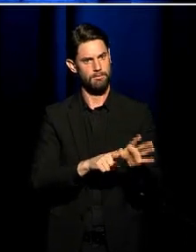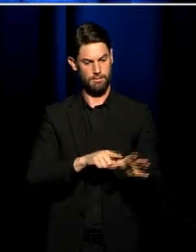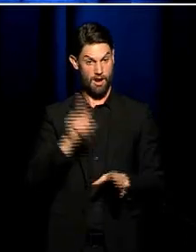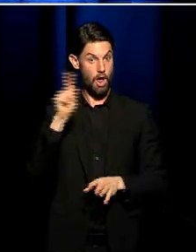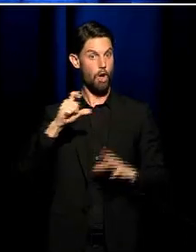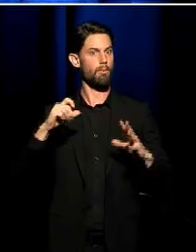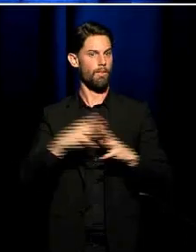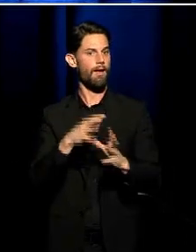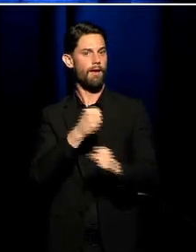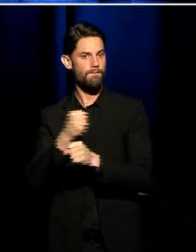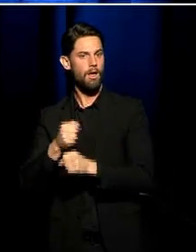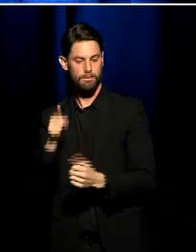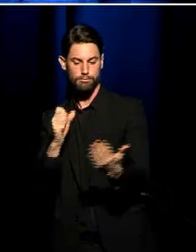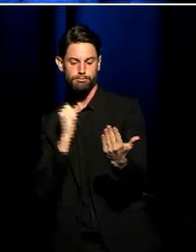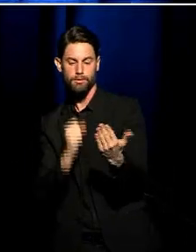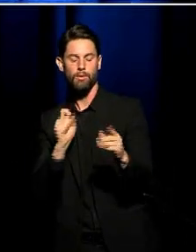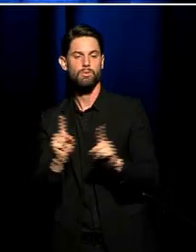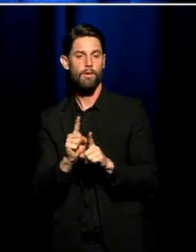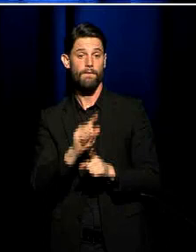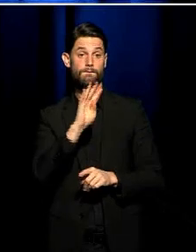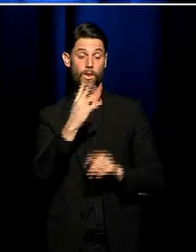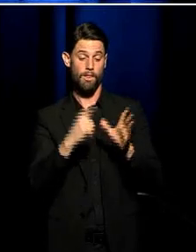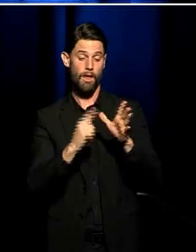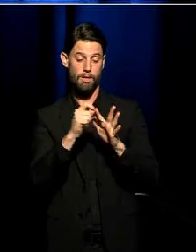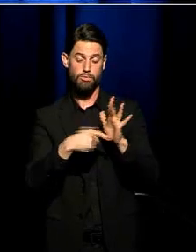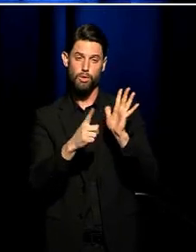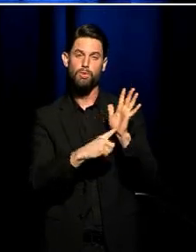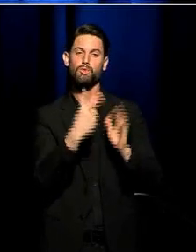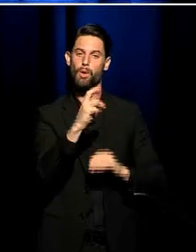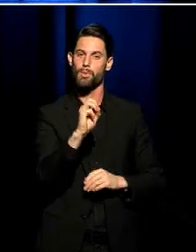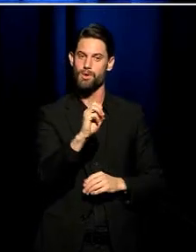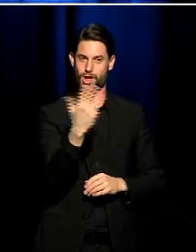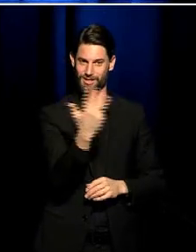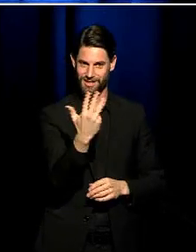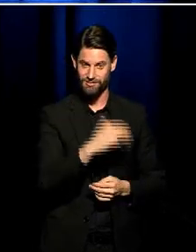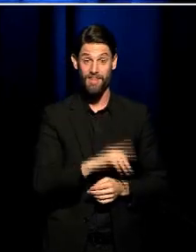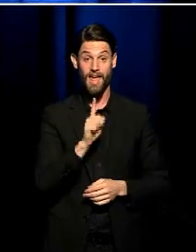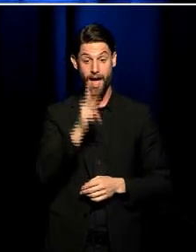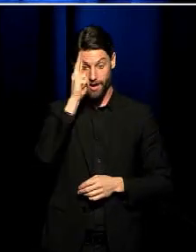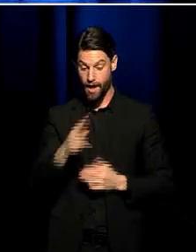Australia, dated 4 April 2019 and by amending Letters Patent dated 13